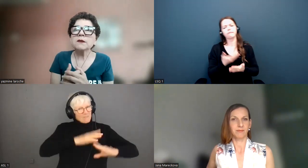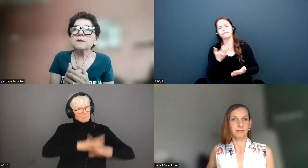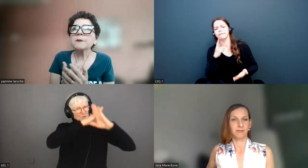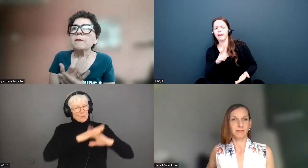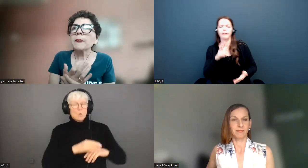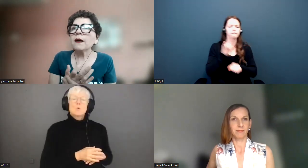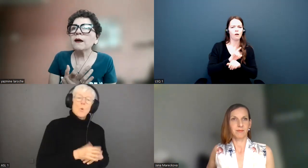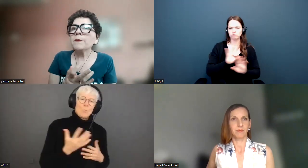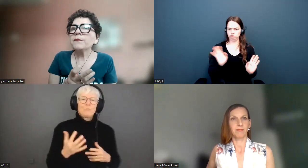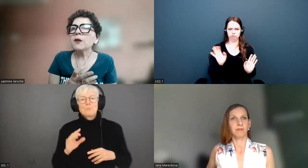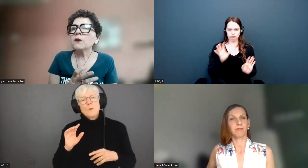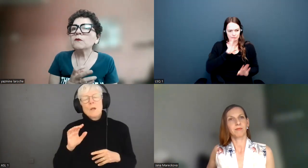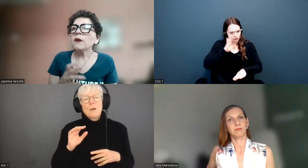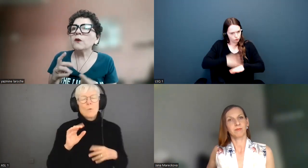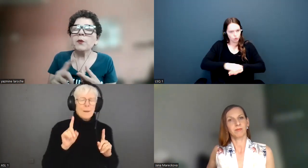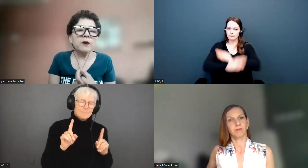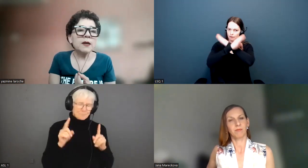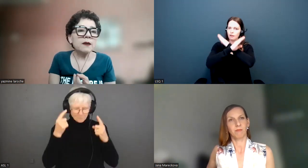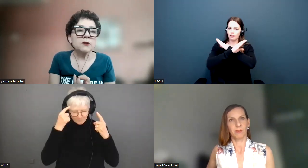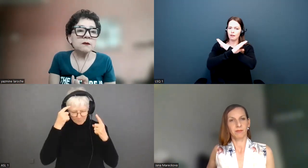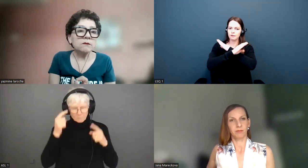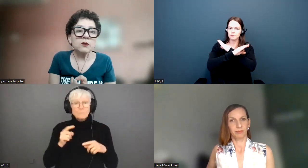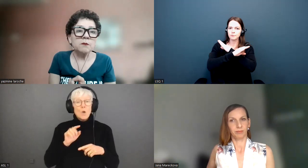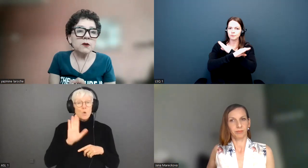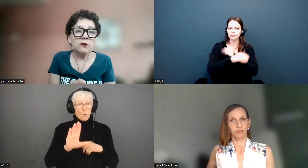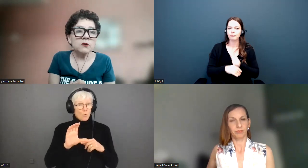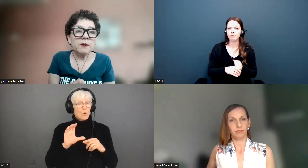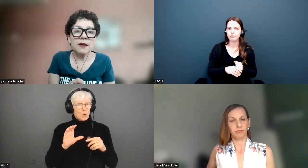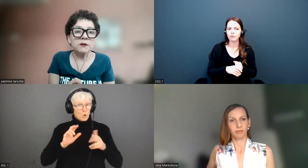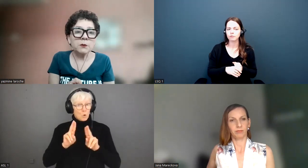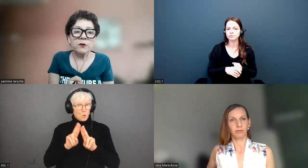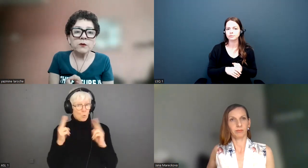so um you know your bargaining agent should you know you should be getting support from